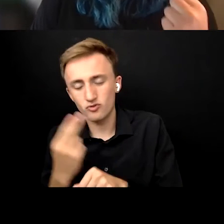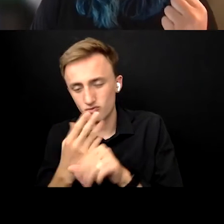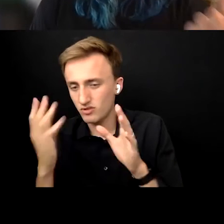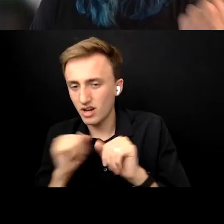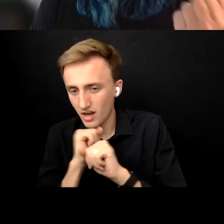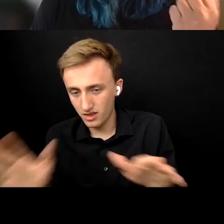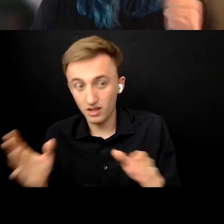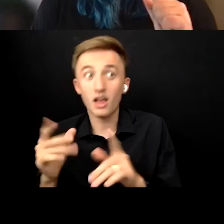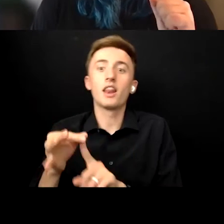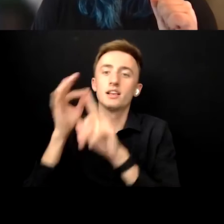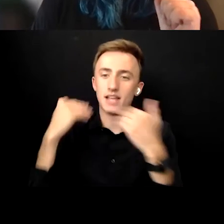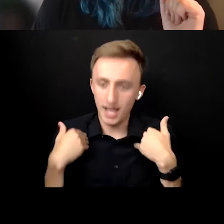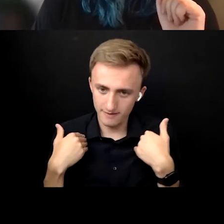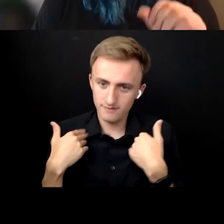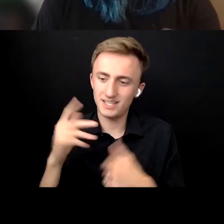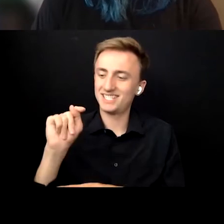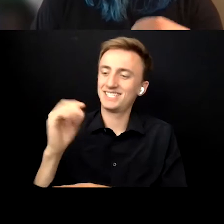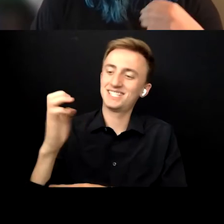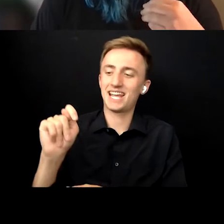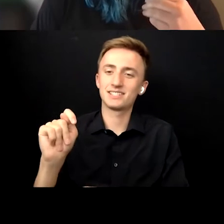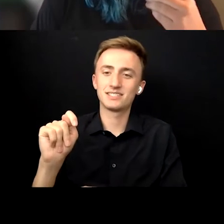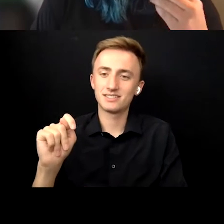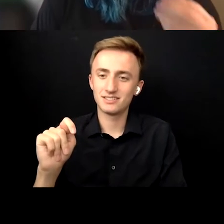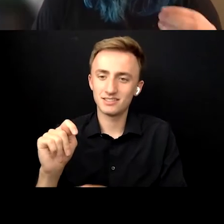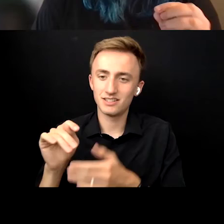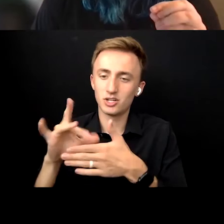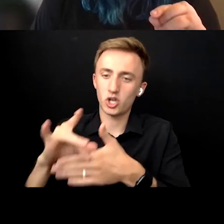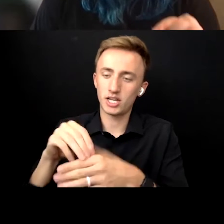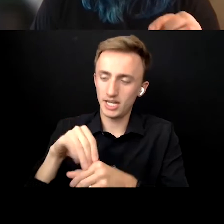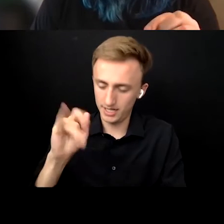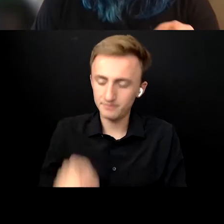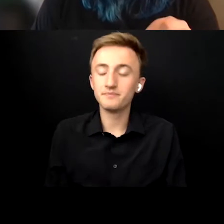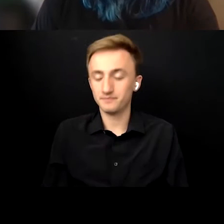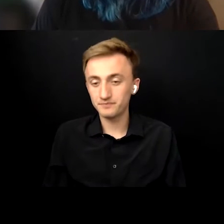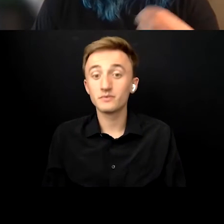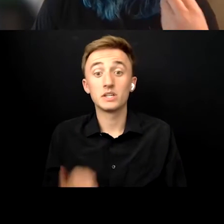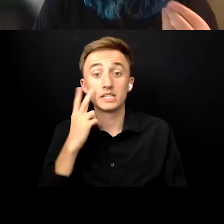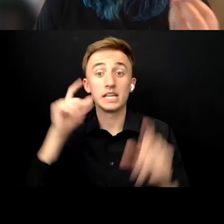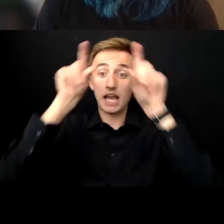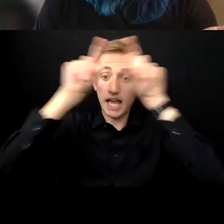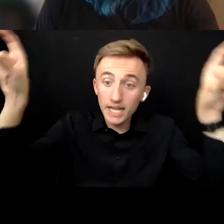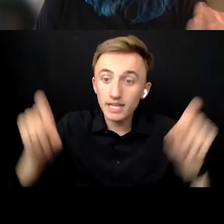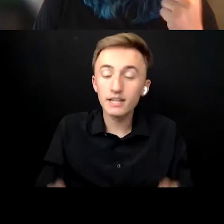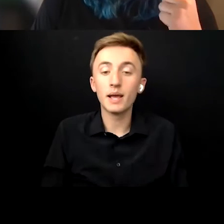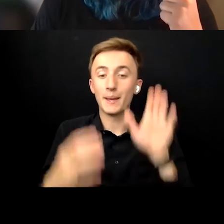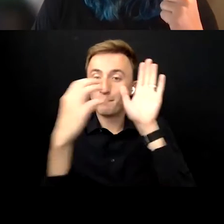is text content in it, basically. Heading, paragraph length, those are the roles in our